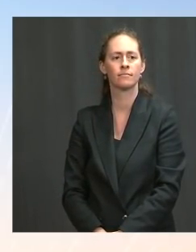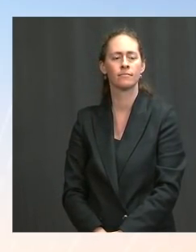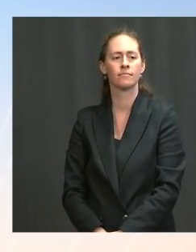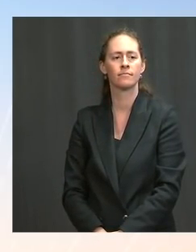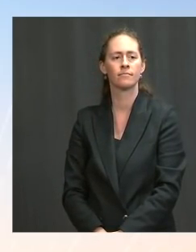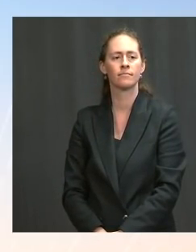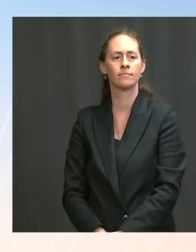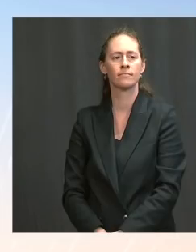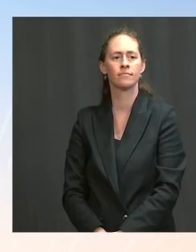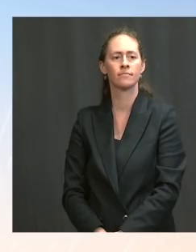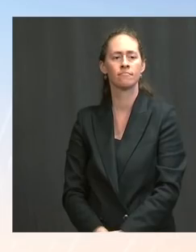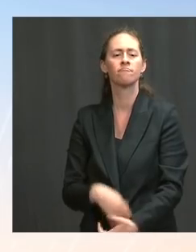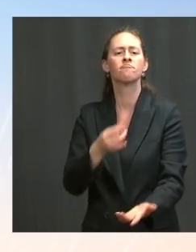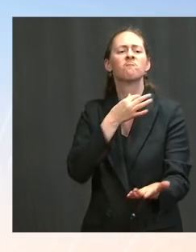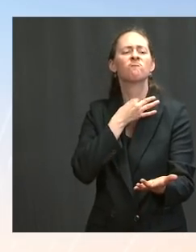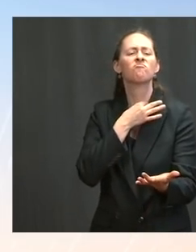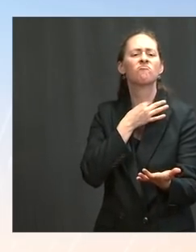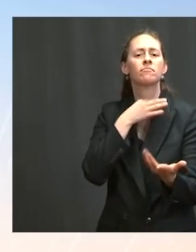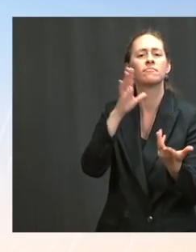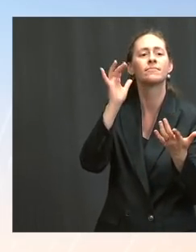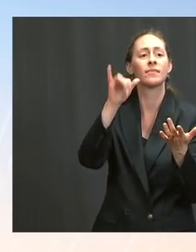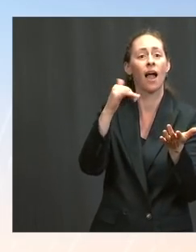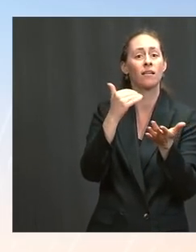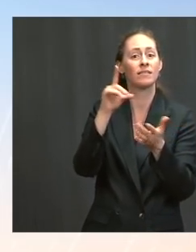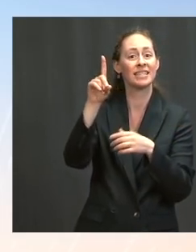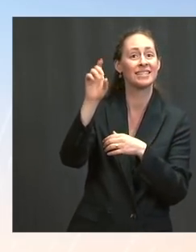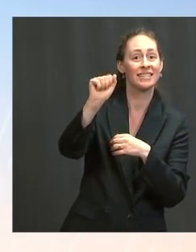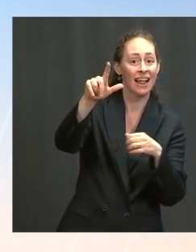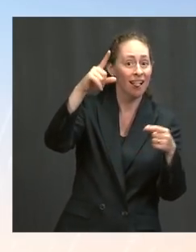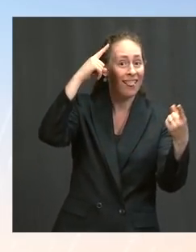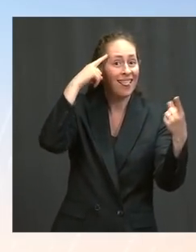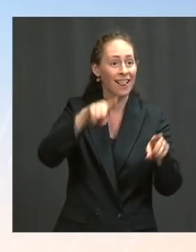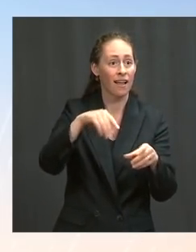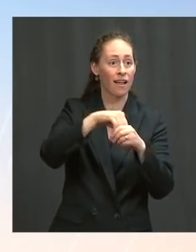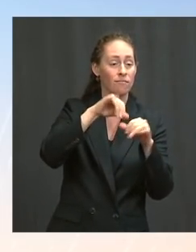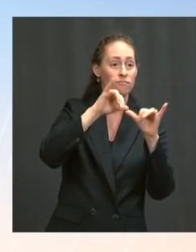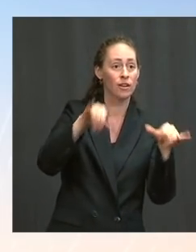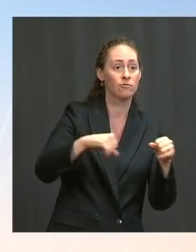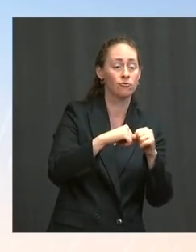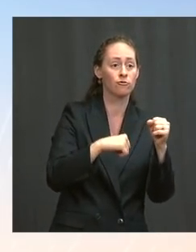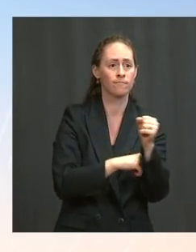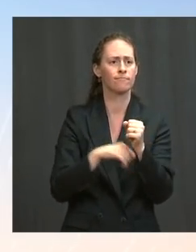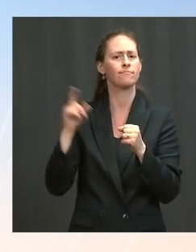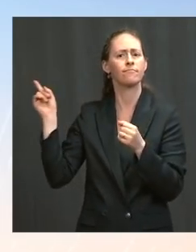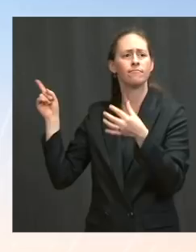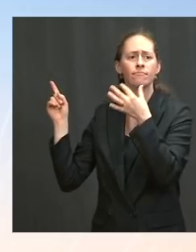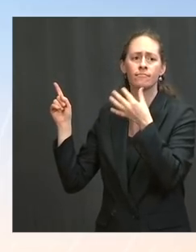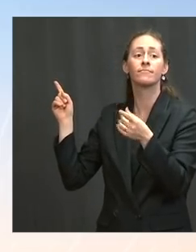"I know the Senate and the House better than most of you" do. Indeed, he's had long experience in Congress and in the White House.